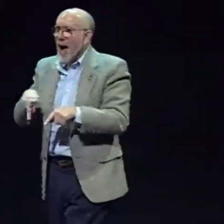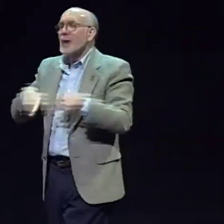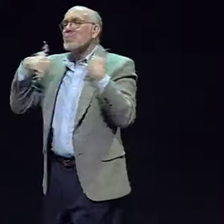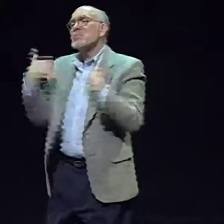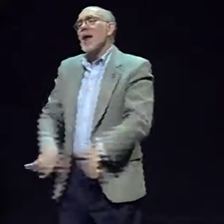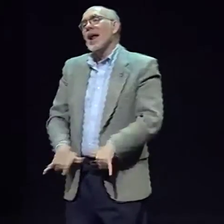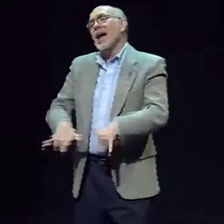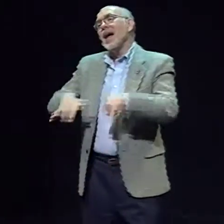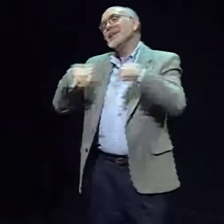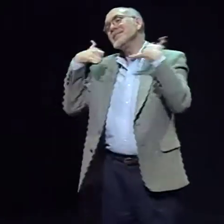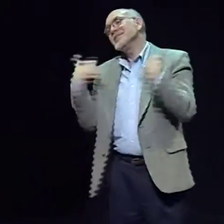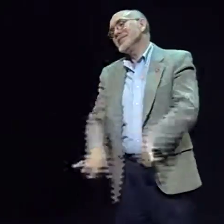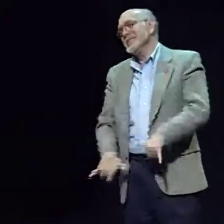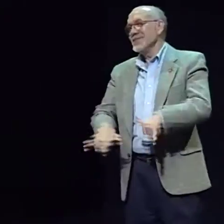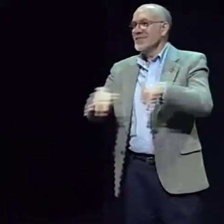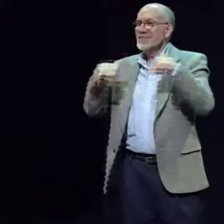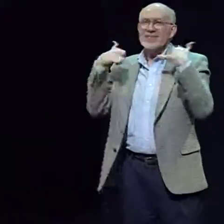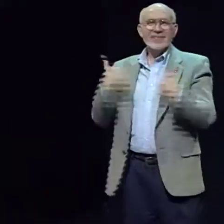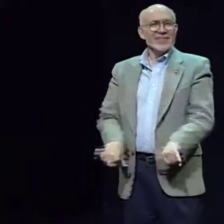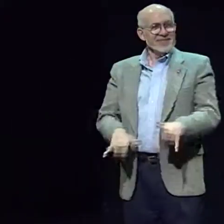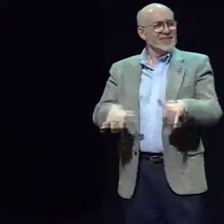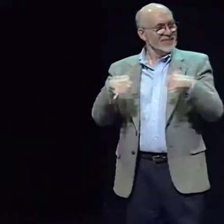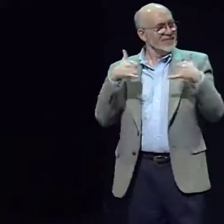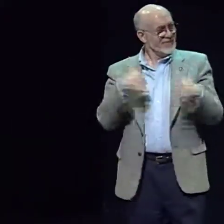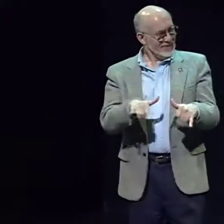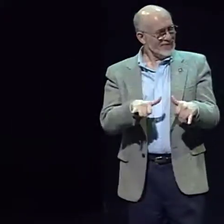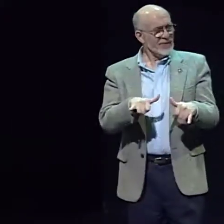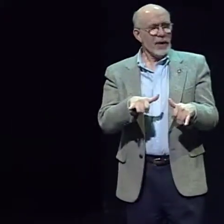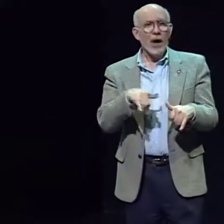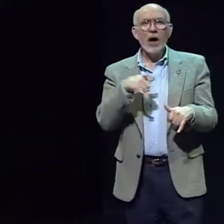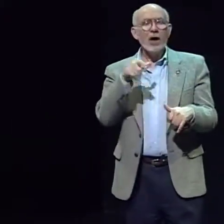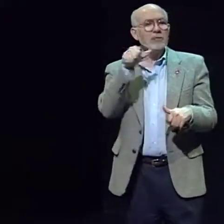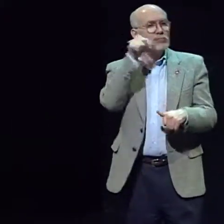AND THEY NEED TO GET BACK TO THE CONCEPT OF PLAY.